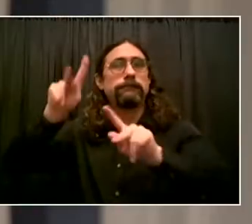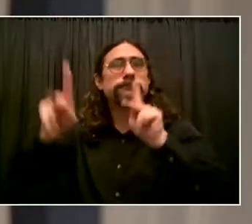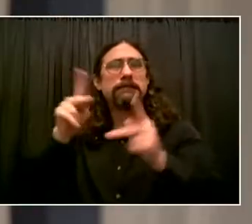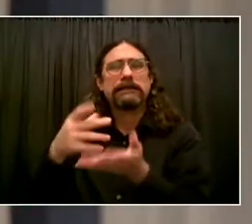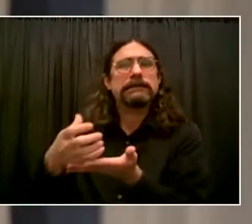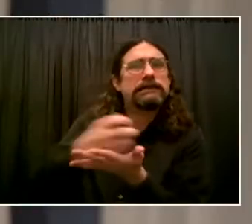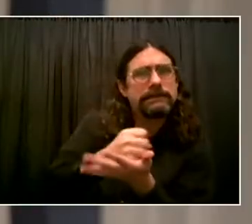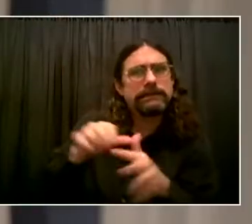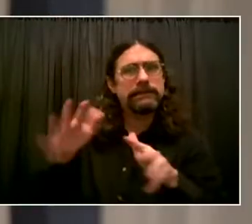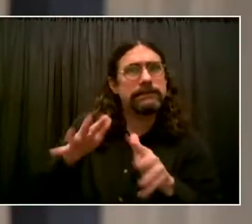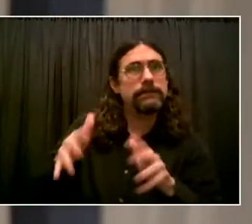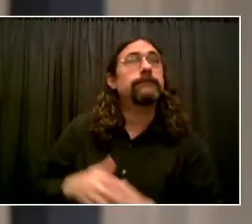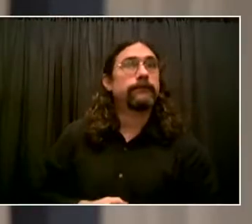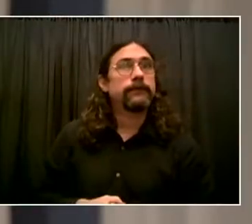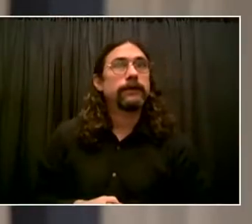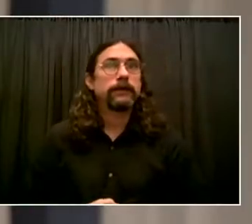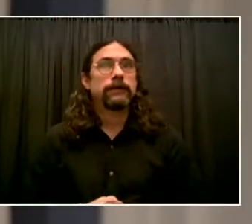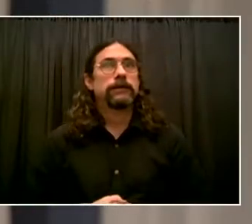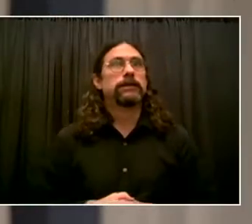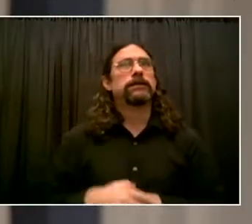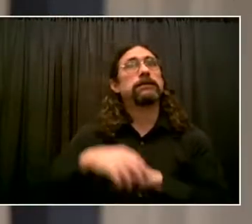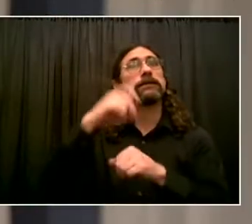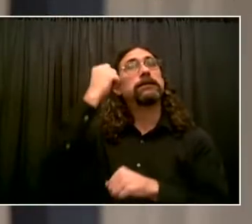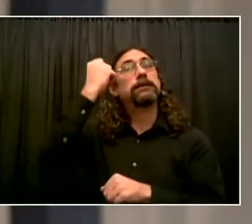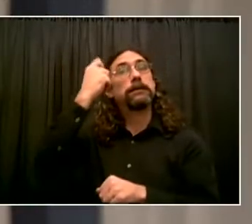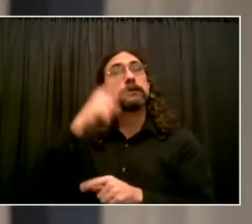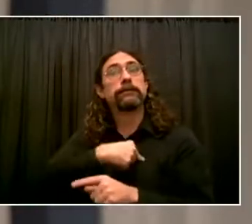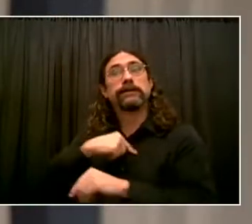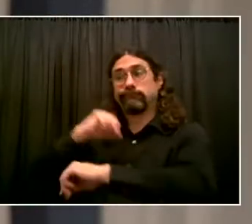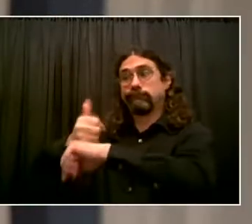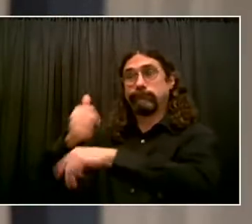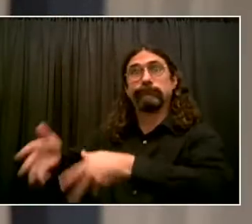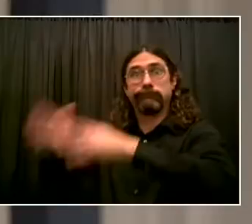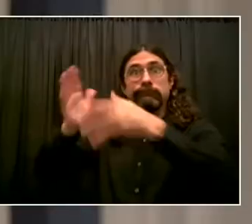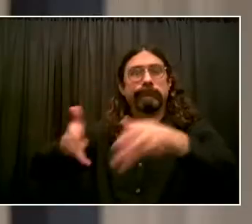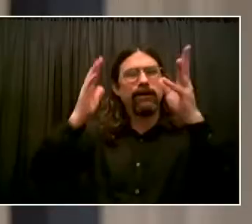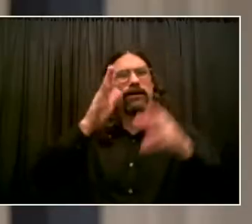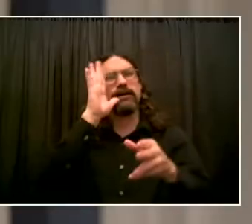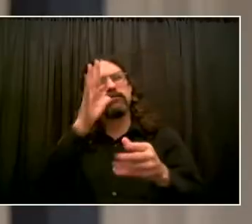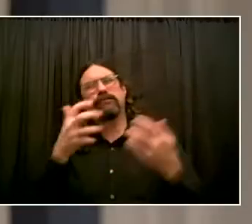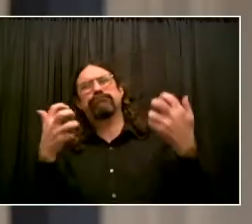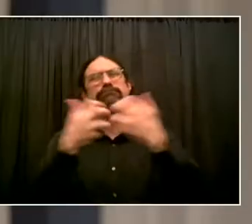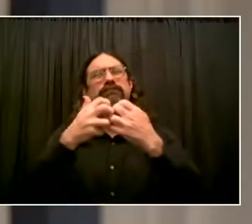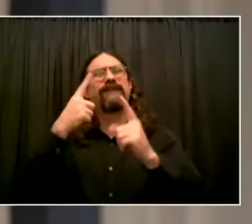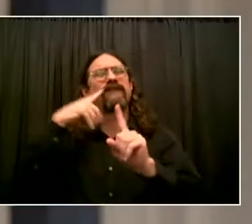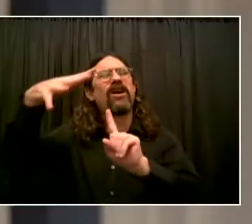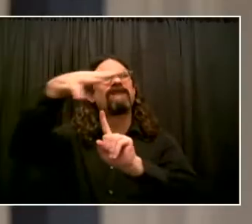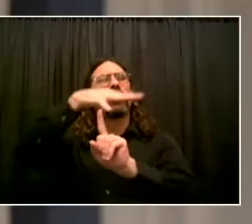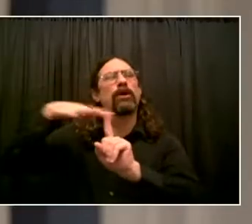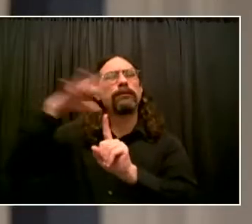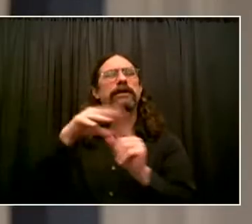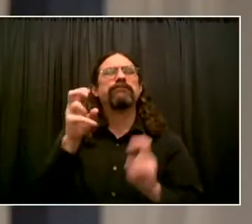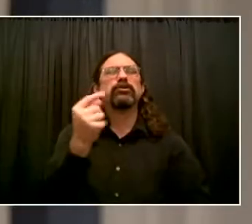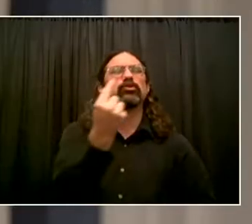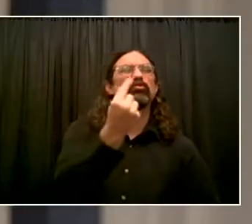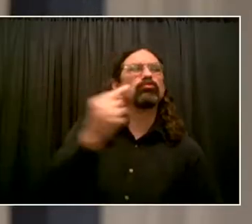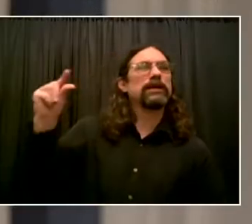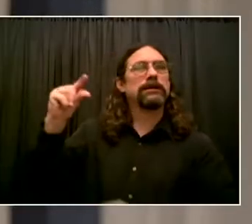AFFORDABLE INCLUDING 1,000 ON THE 100% AFFORDABLE GOWANUS DEVELOPMENT ON CITY OWN LAND.